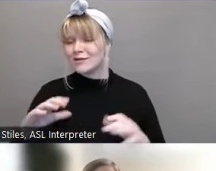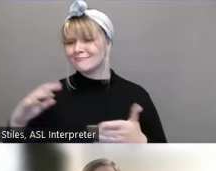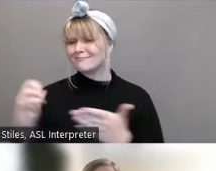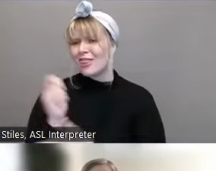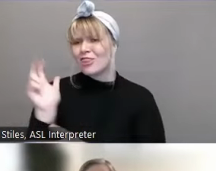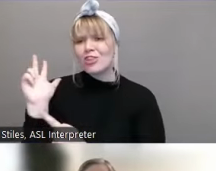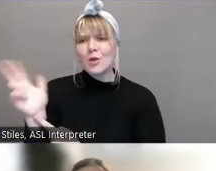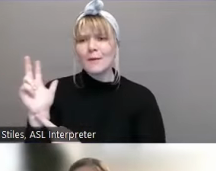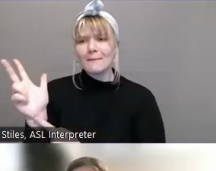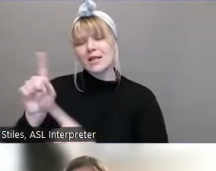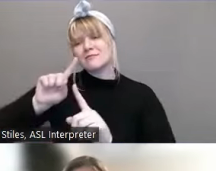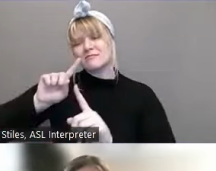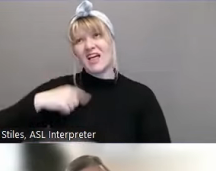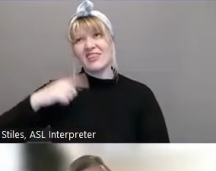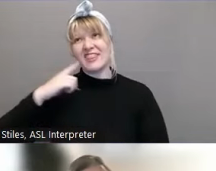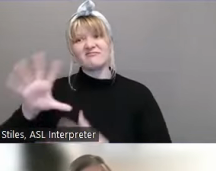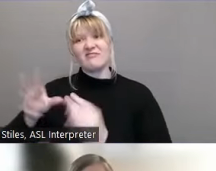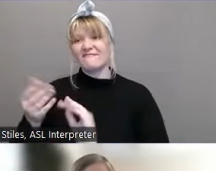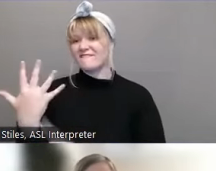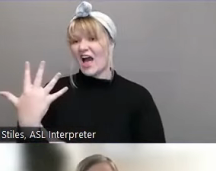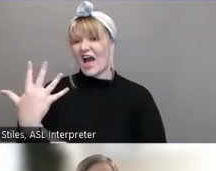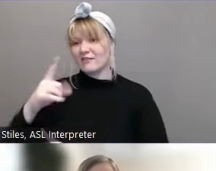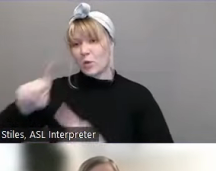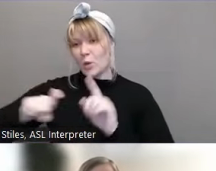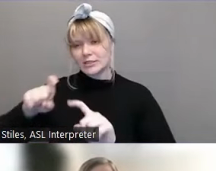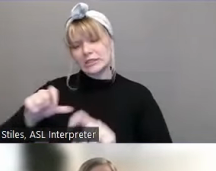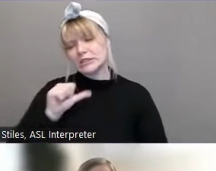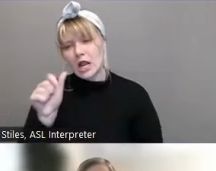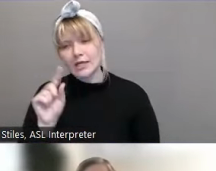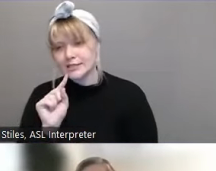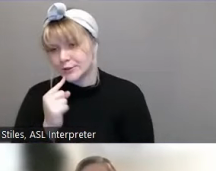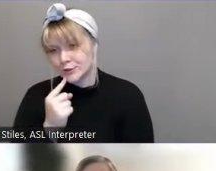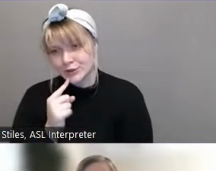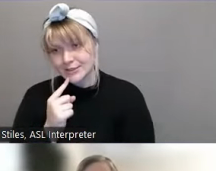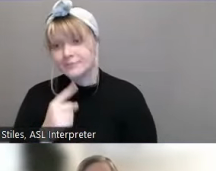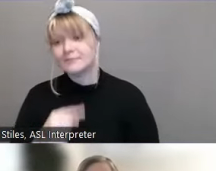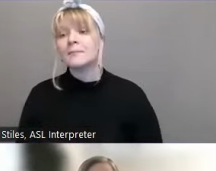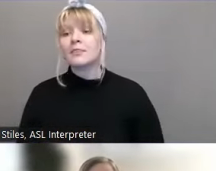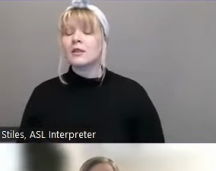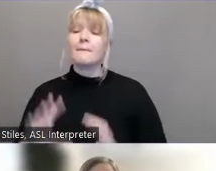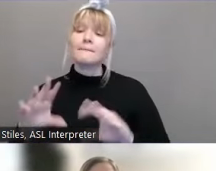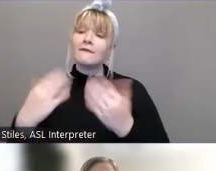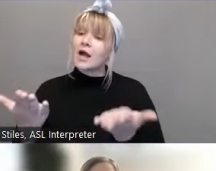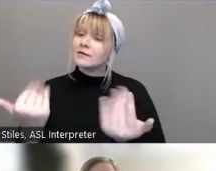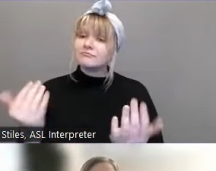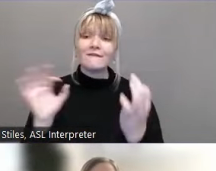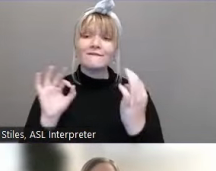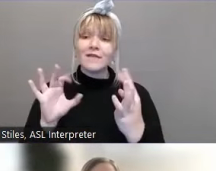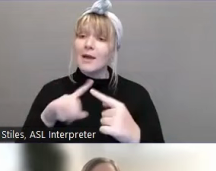There’s only five questions; it's not too intense. Provide some feedback about today's webinar.